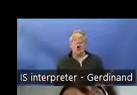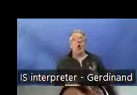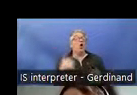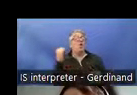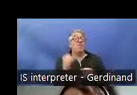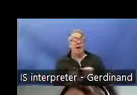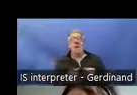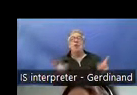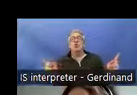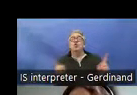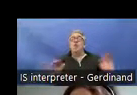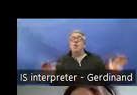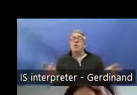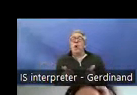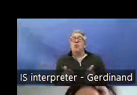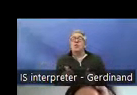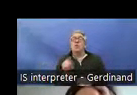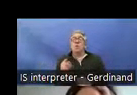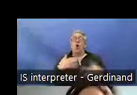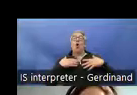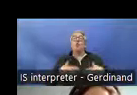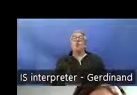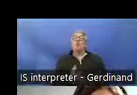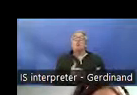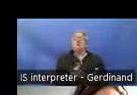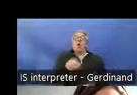how to implement that in our data collection.